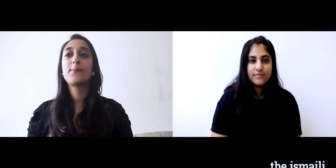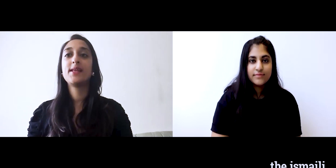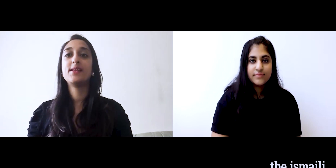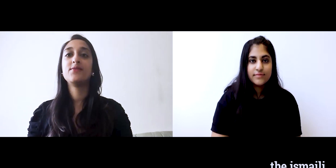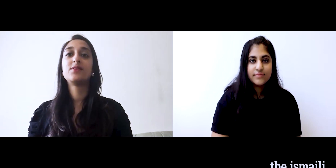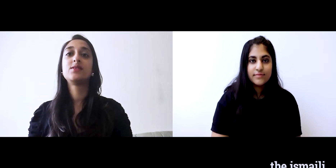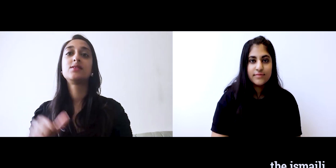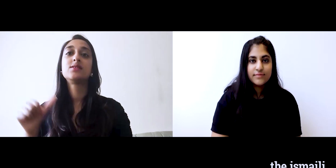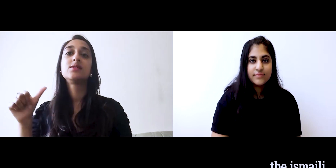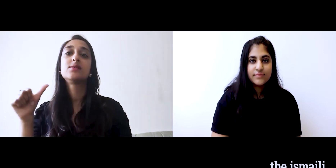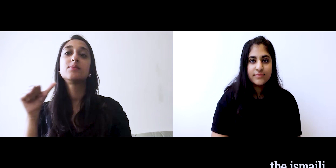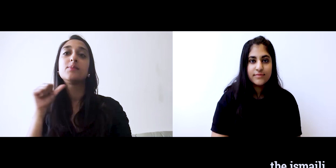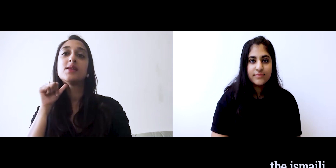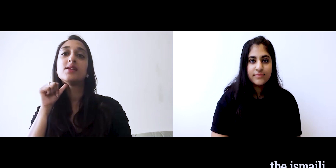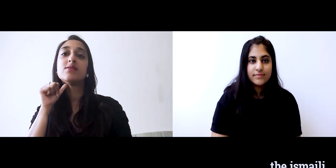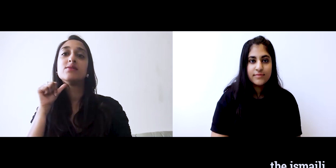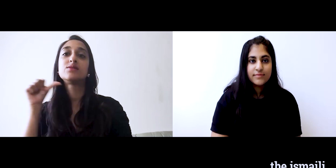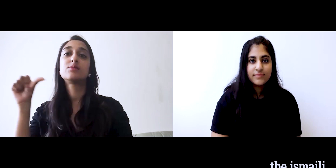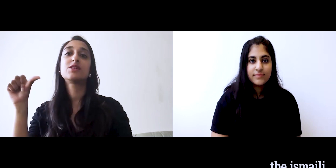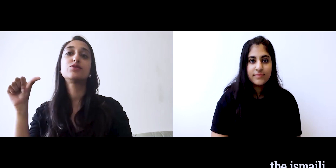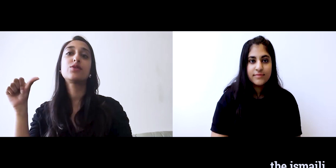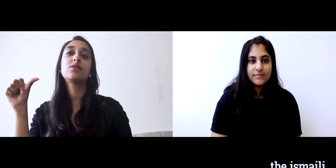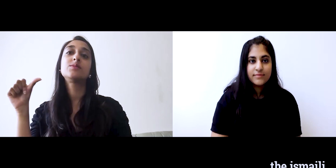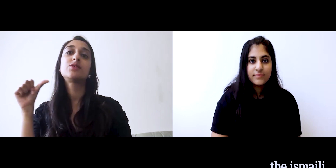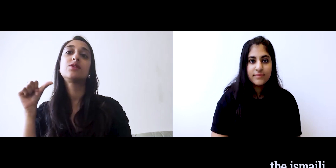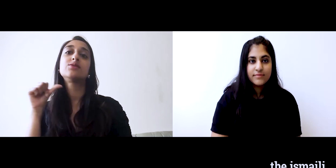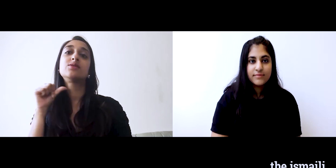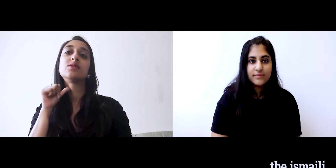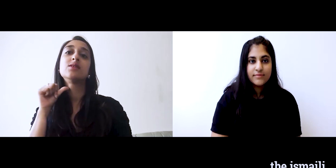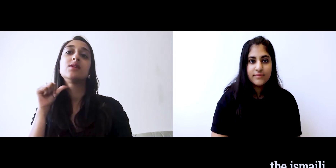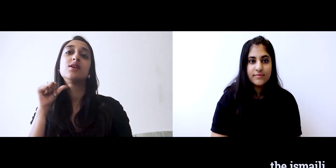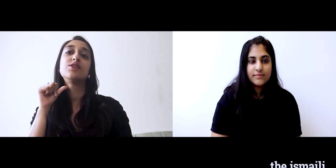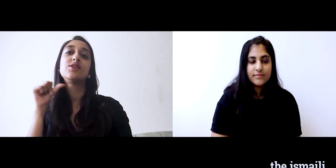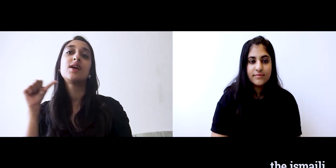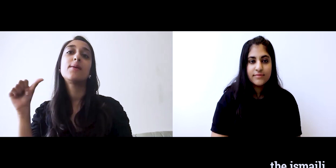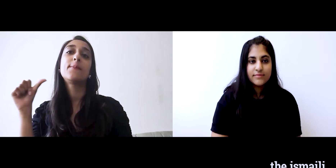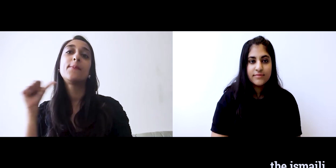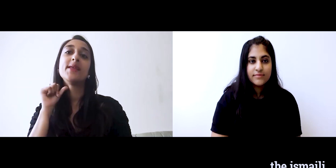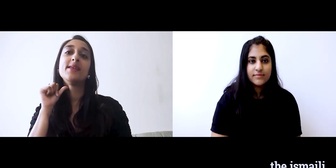Beef, beef Make your thumb go under there (on neck) Beef